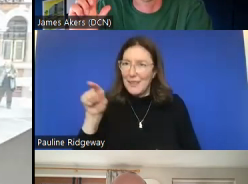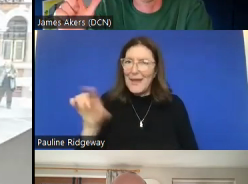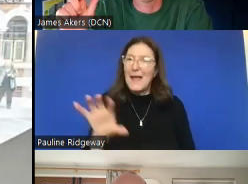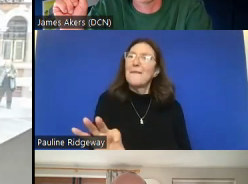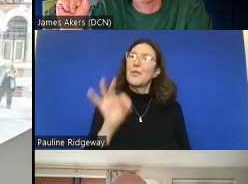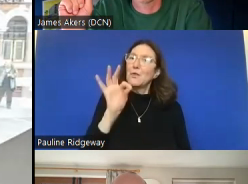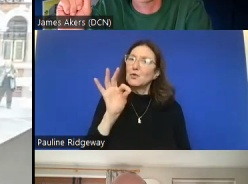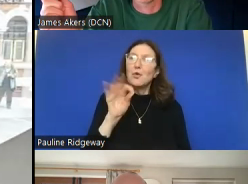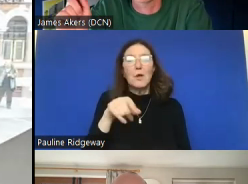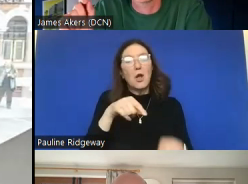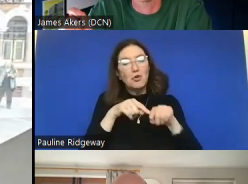It'll give you the different toggles on.